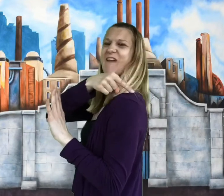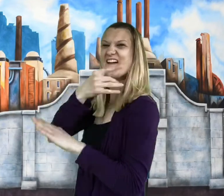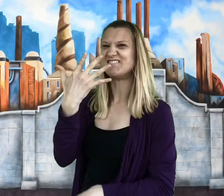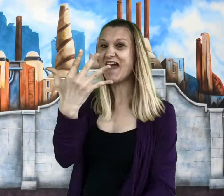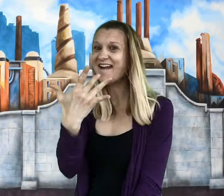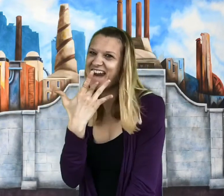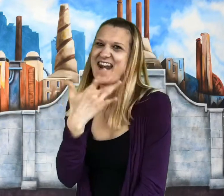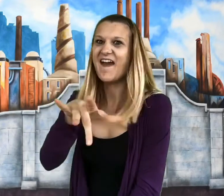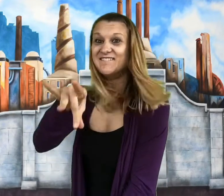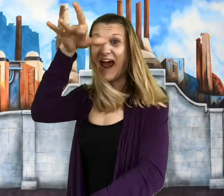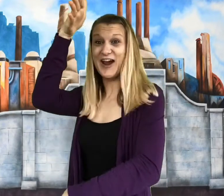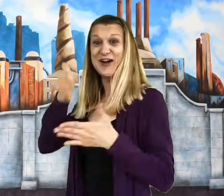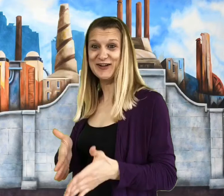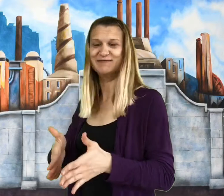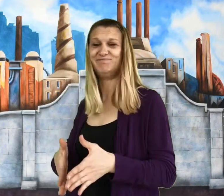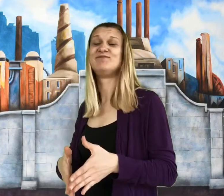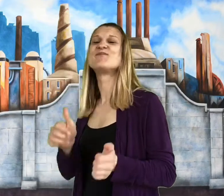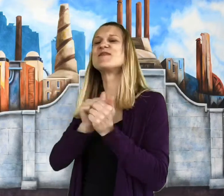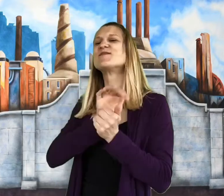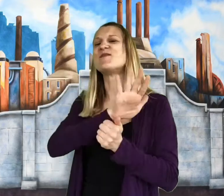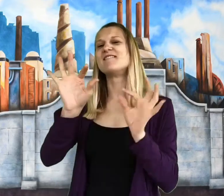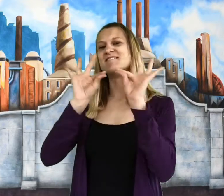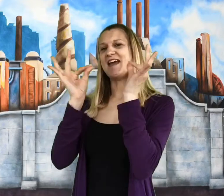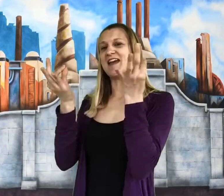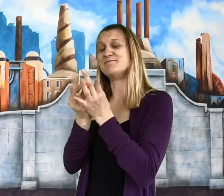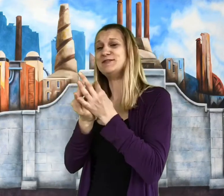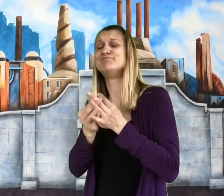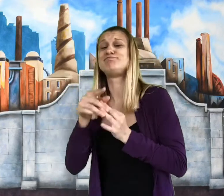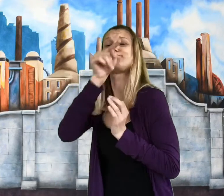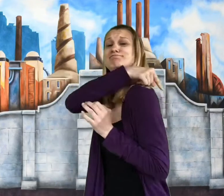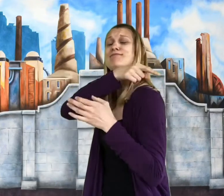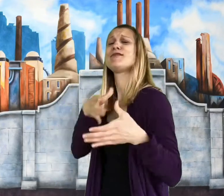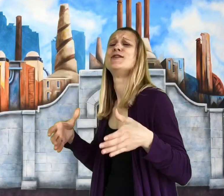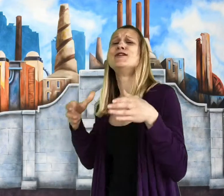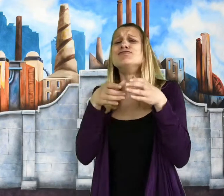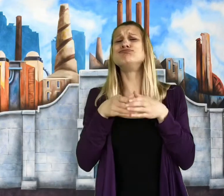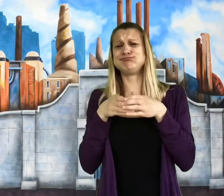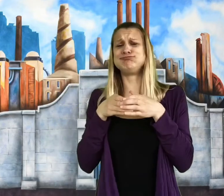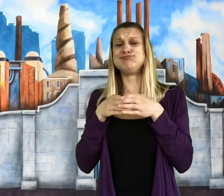stood the five famous children, together with the grown-ups who had come with them.